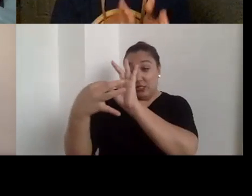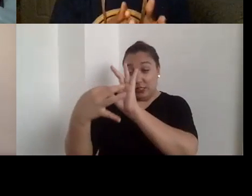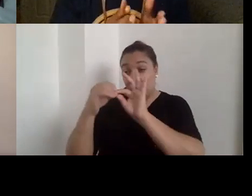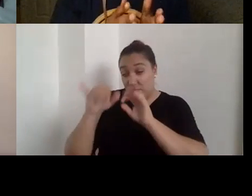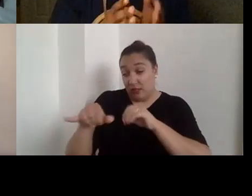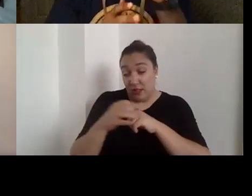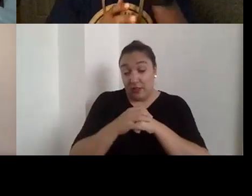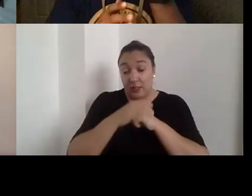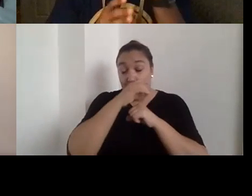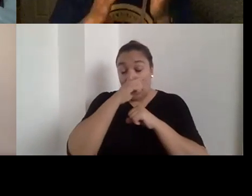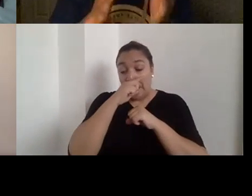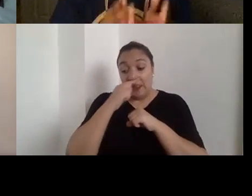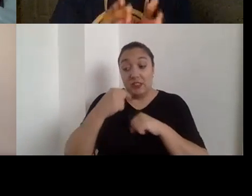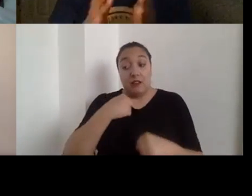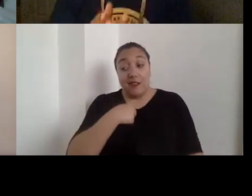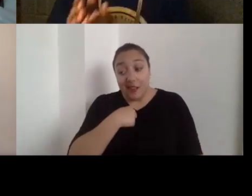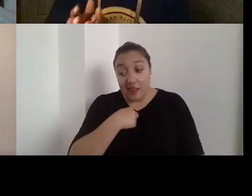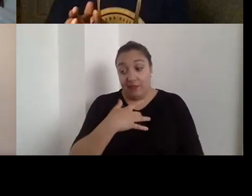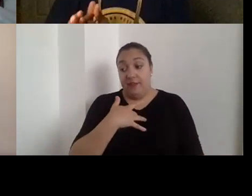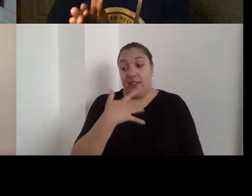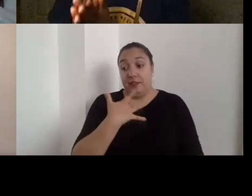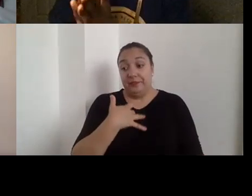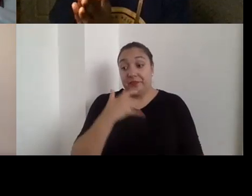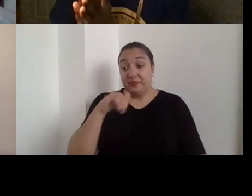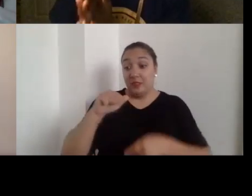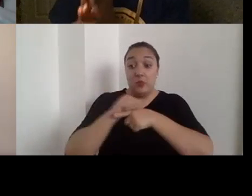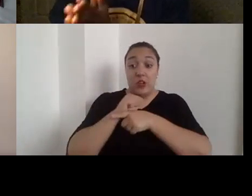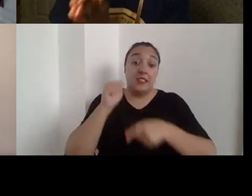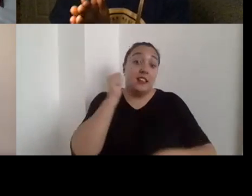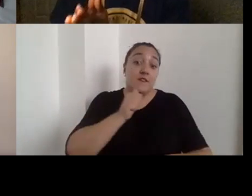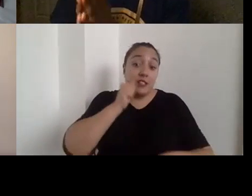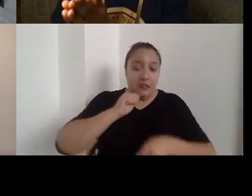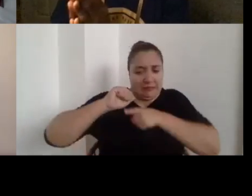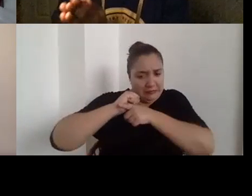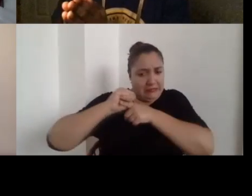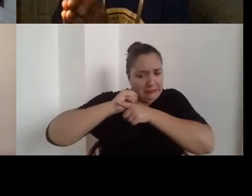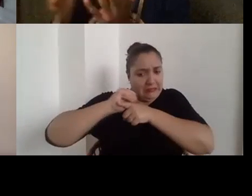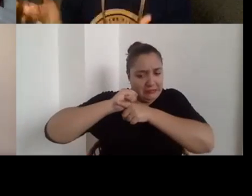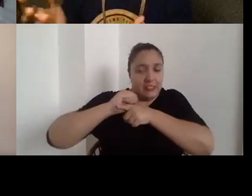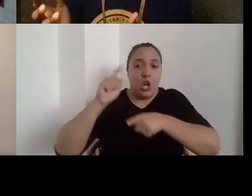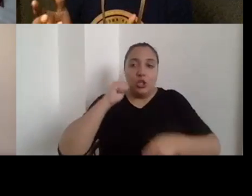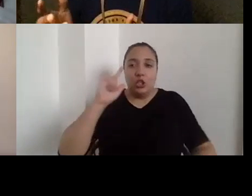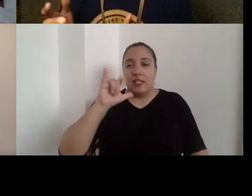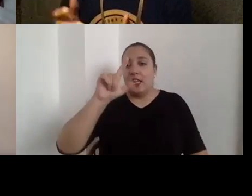though that practice is a huge tool for this moment right now